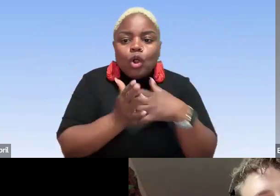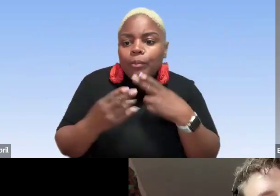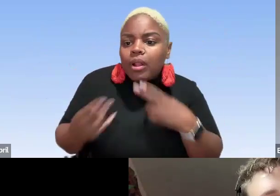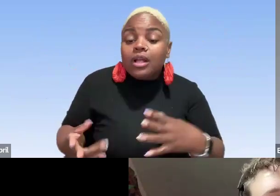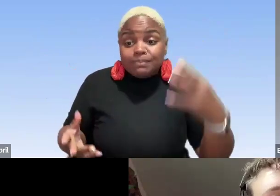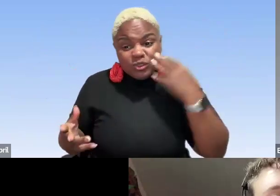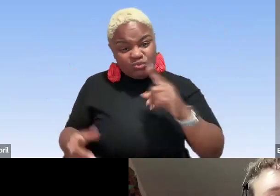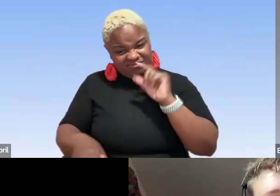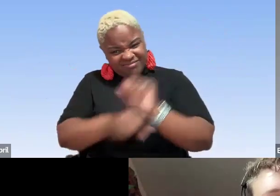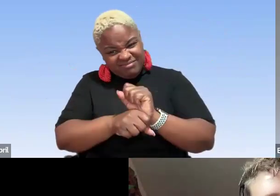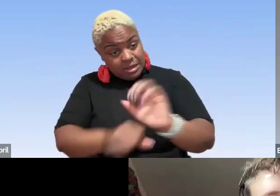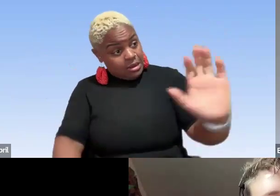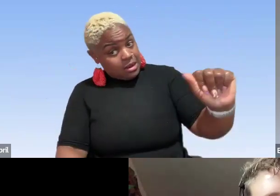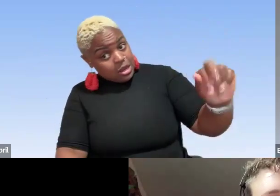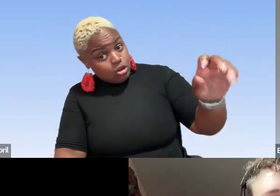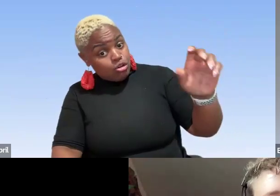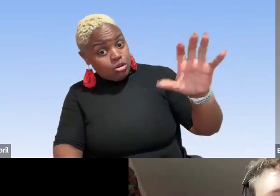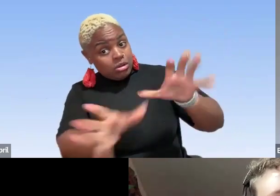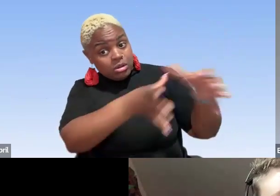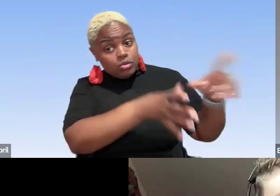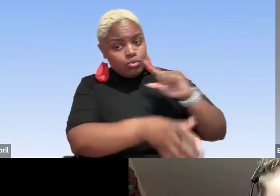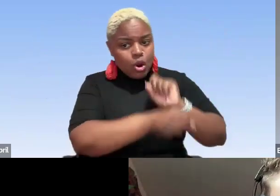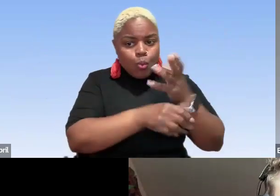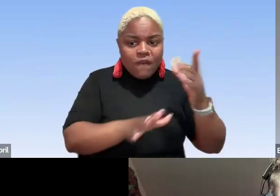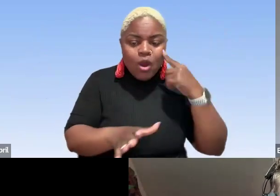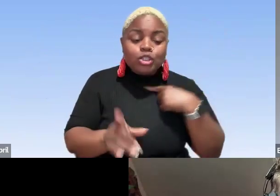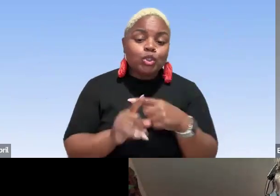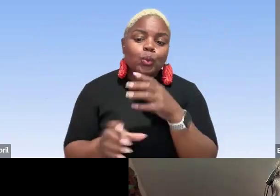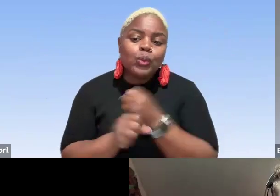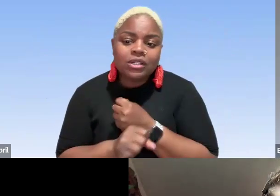is to have a coherent cross-movement care strategy. [BRITTANIE HERNANDEZ-WILSON] Yeah, absolutely.